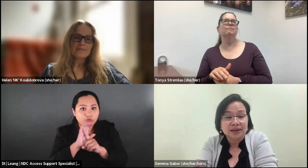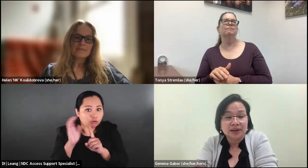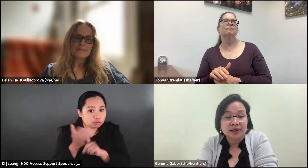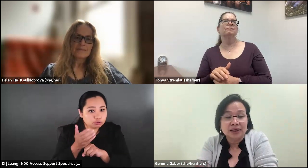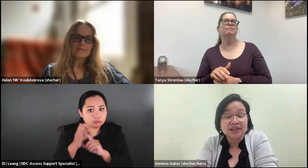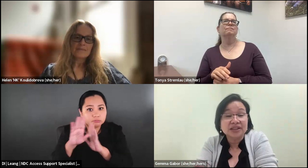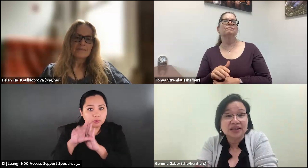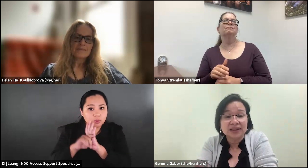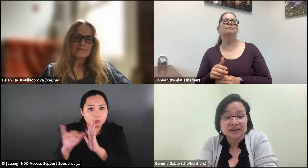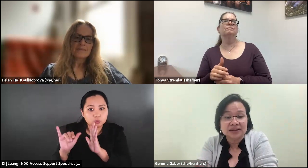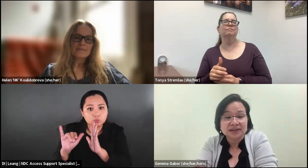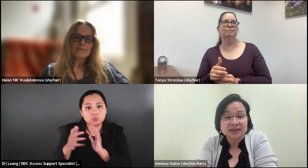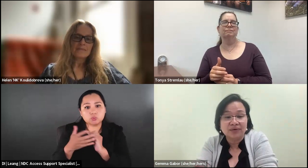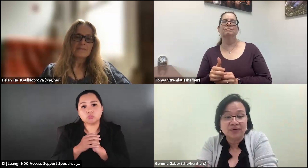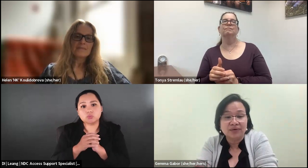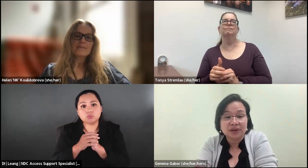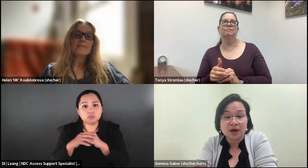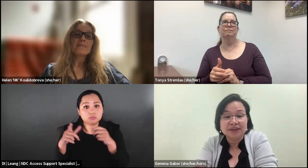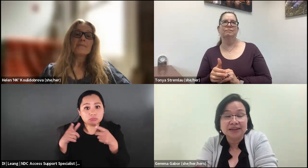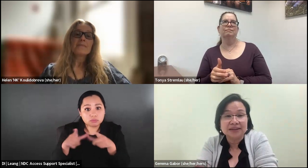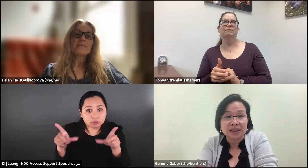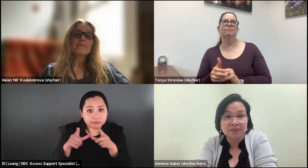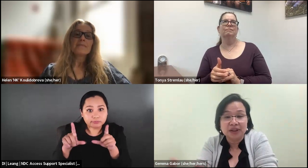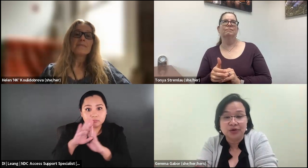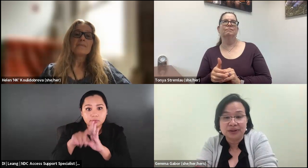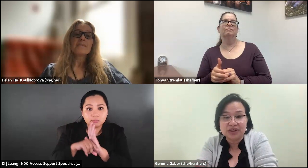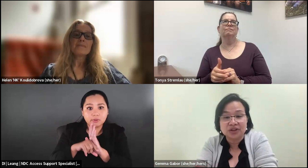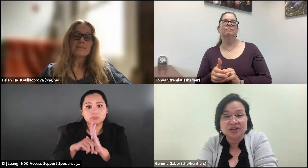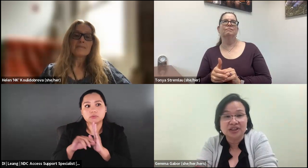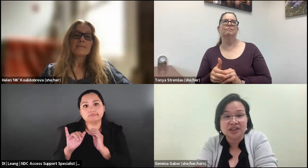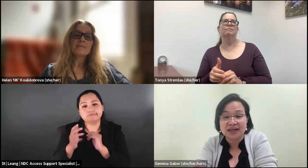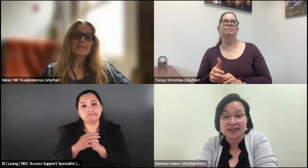the existence of concomitant disabling conditions,